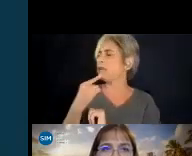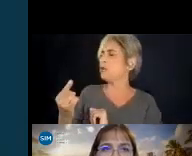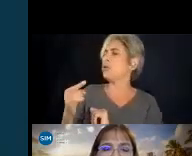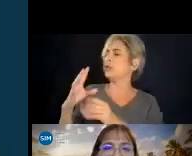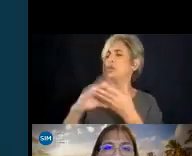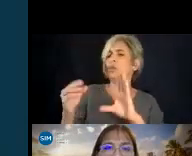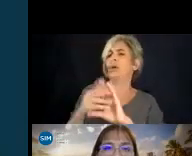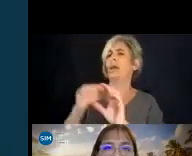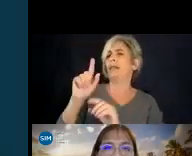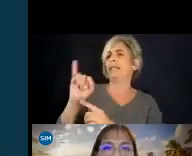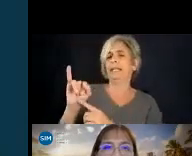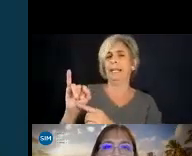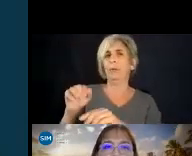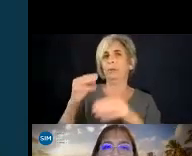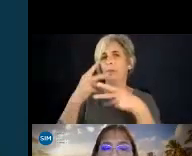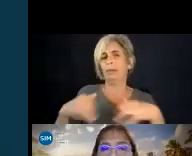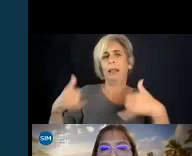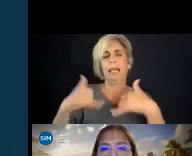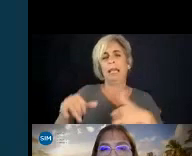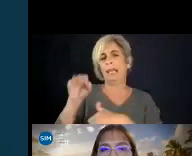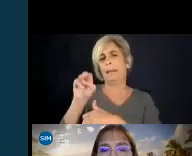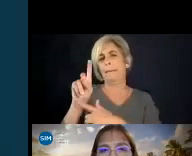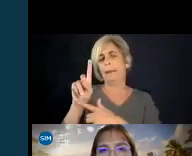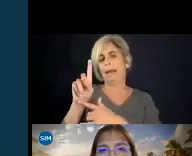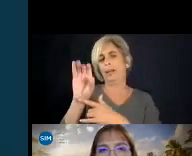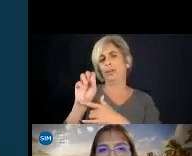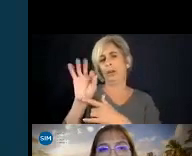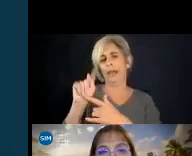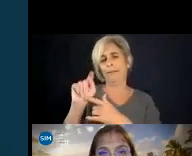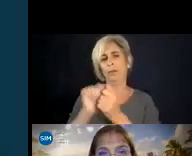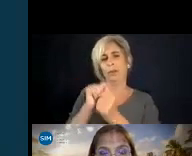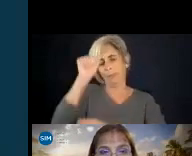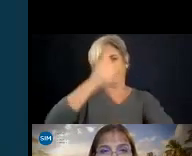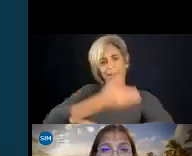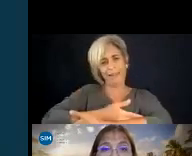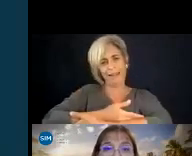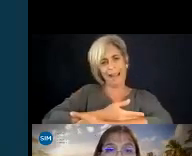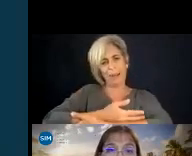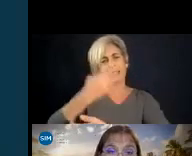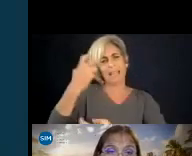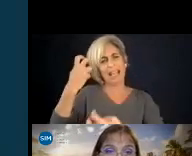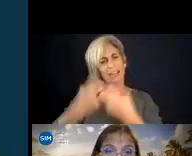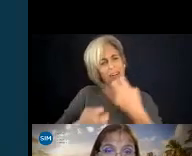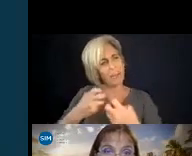was playing Minecraft with my son and I was having trouble hearing where the zombies were coming from